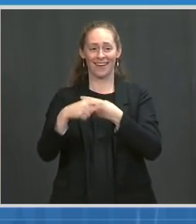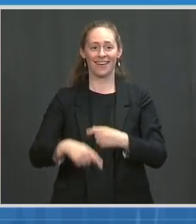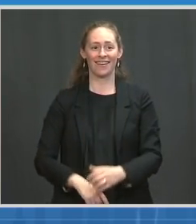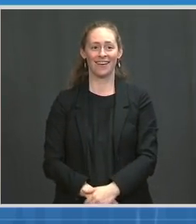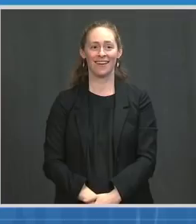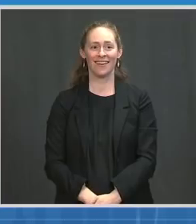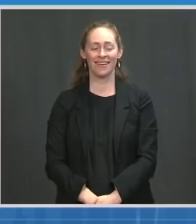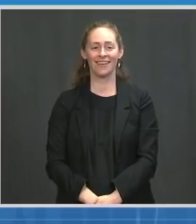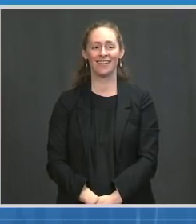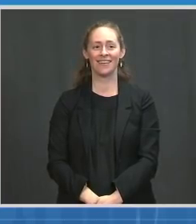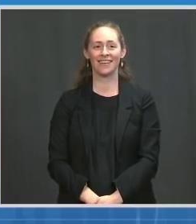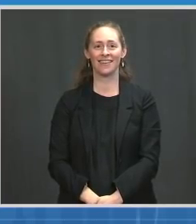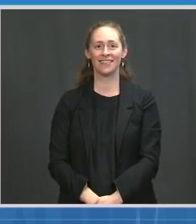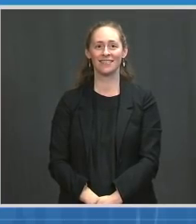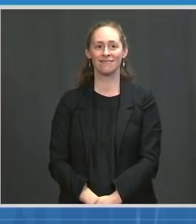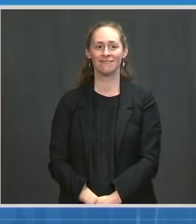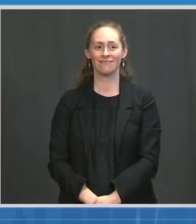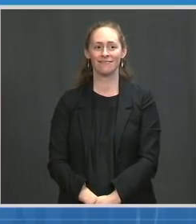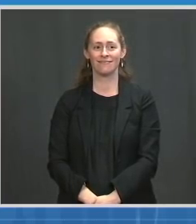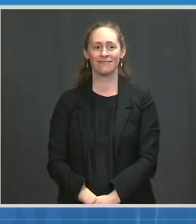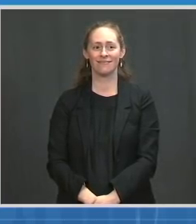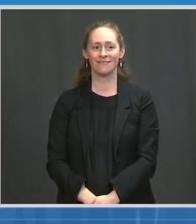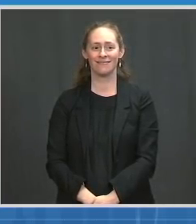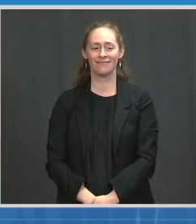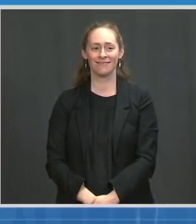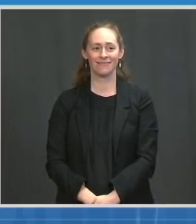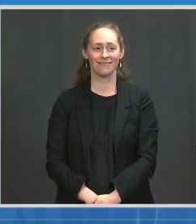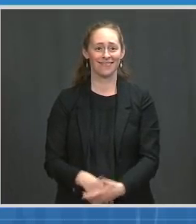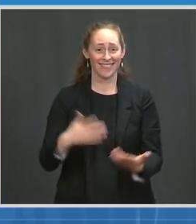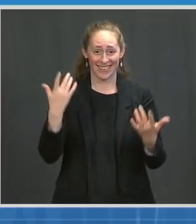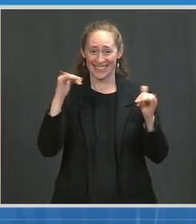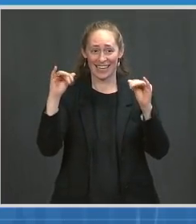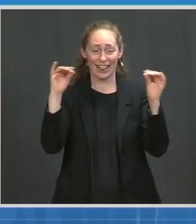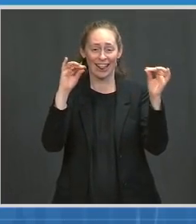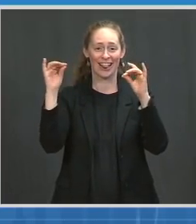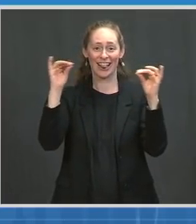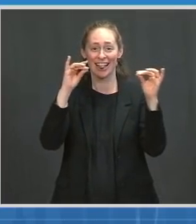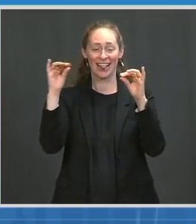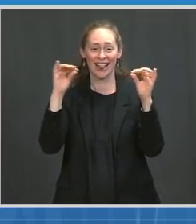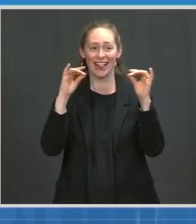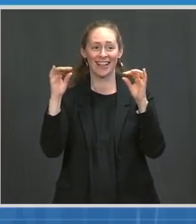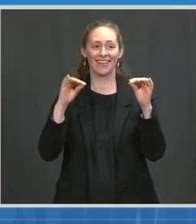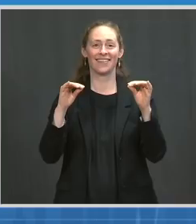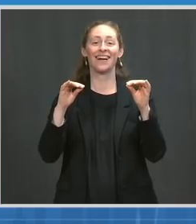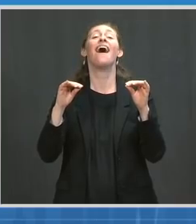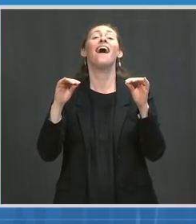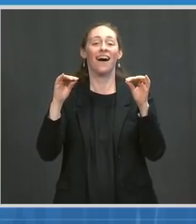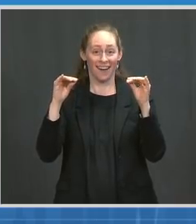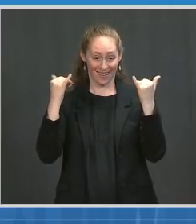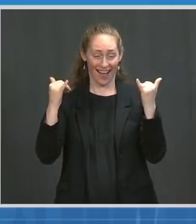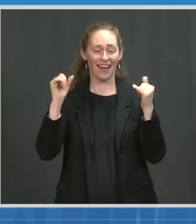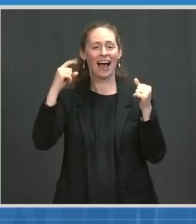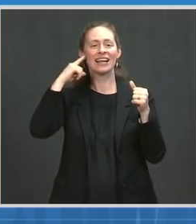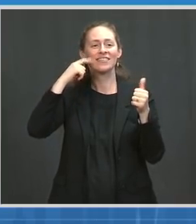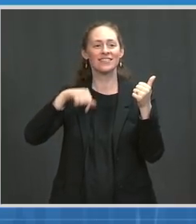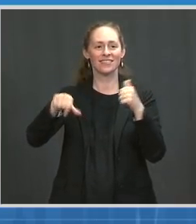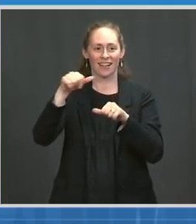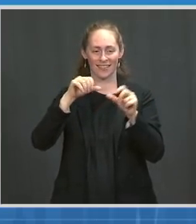Moderator: I think we can hear you, Andy. Mr. Slavitt: Can you hear me? Moderator: Yeah. Dr. Fauci: Now we can hear you. Mr. Slavitt: Okay. Dr. Fauci, did you hear the question? The question was: